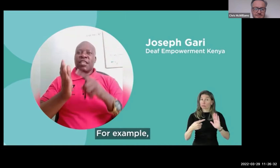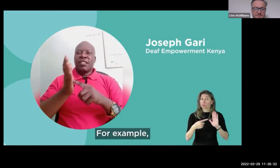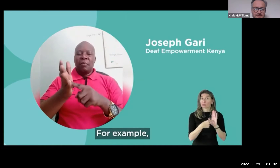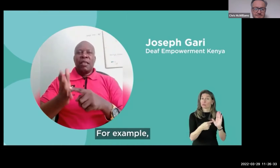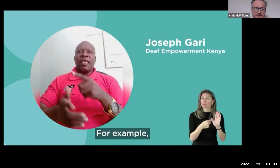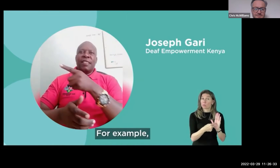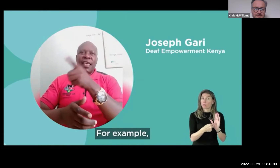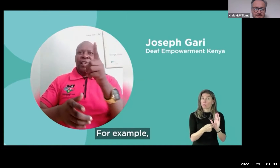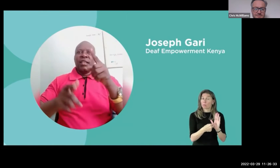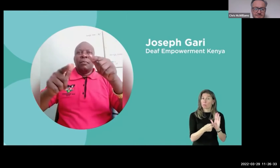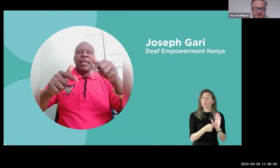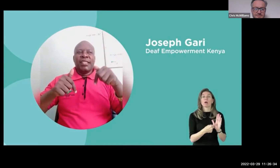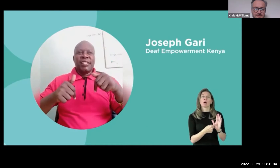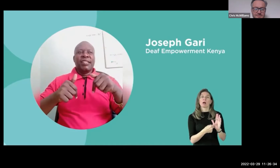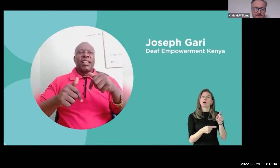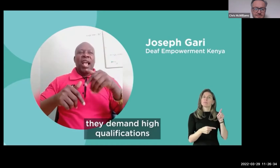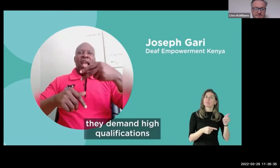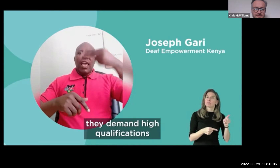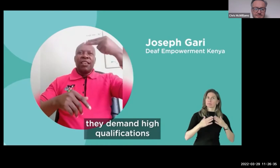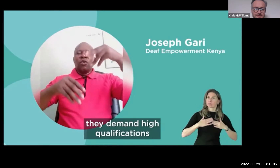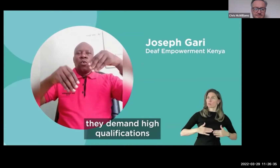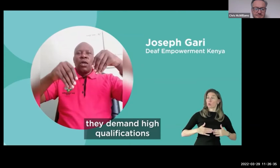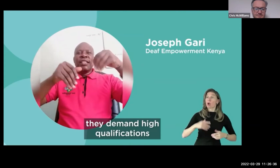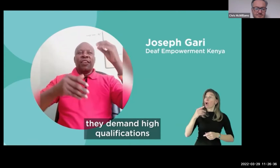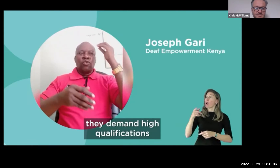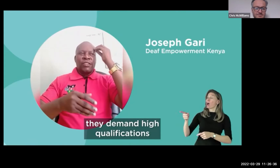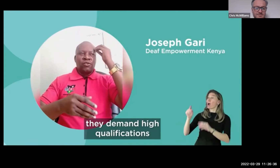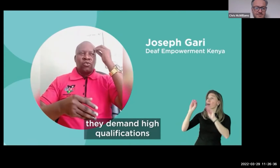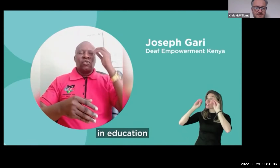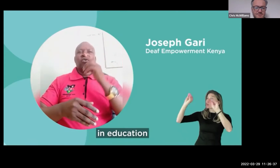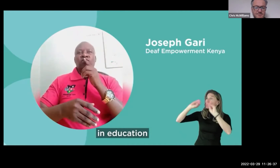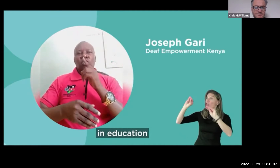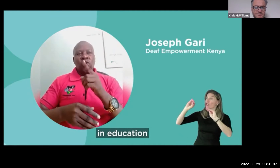For example, they demand high qualifications in education